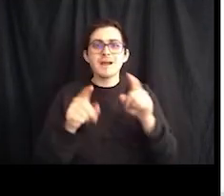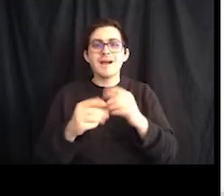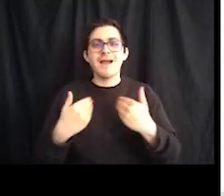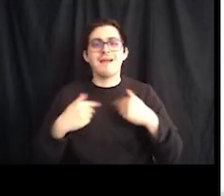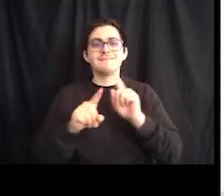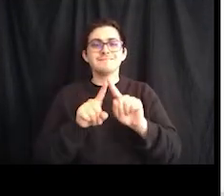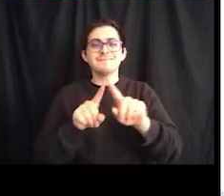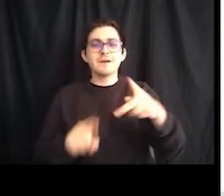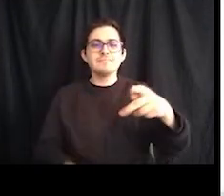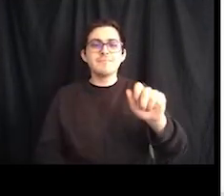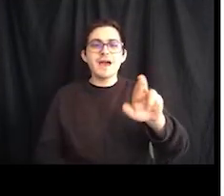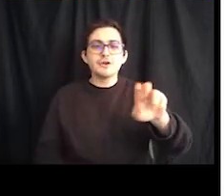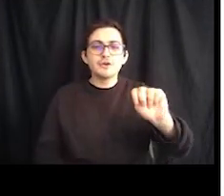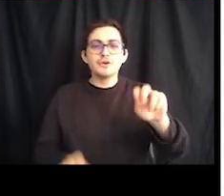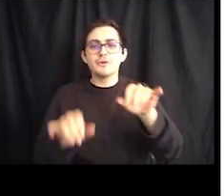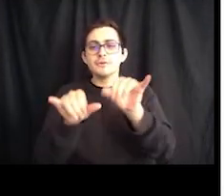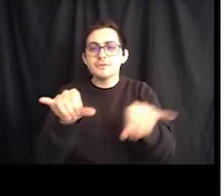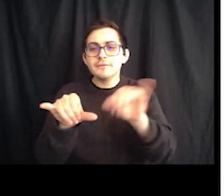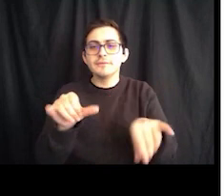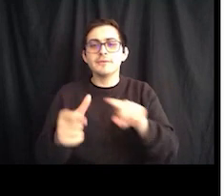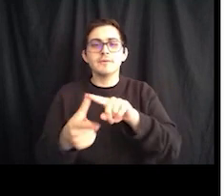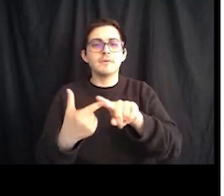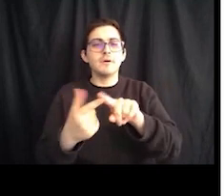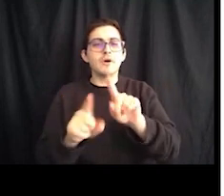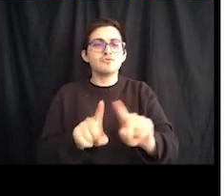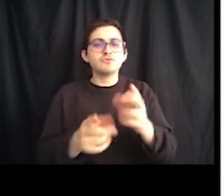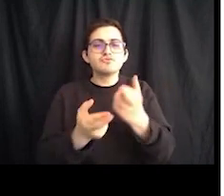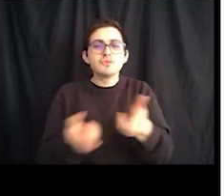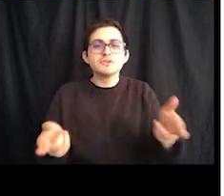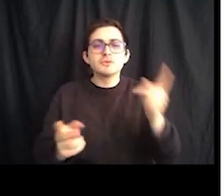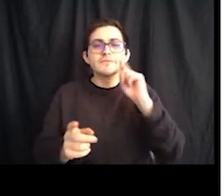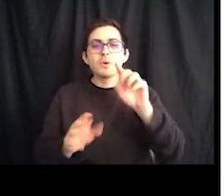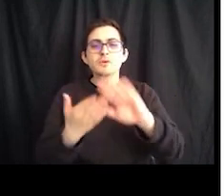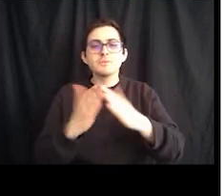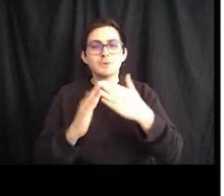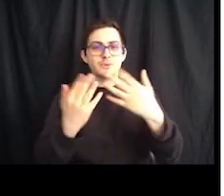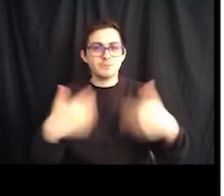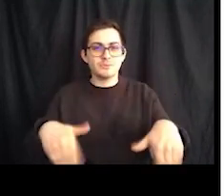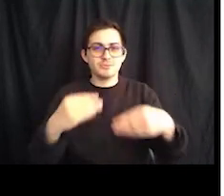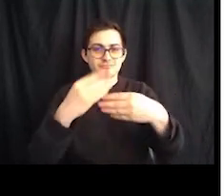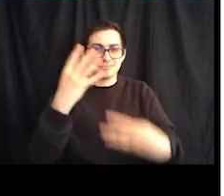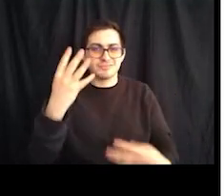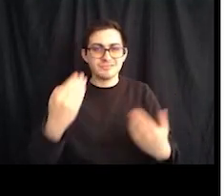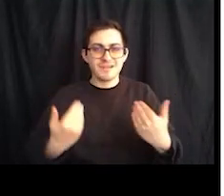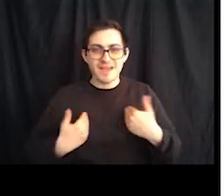Yeah, so I have actually adapted this template into Fig Jam. Let's jump into Jam file together.